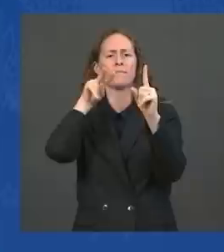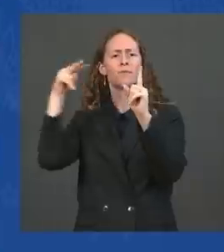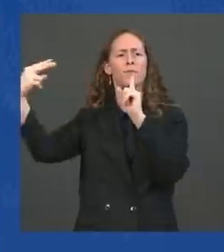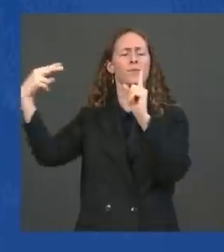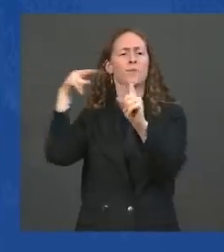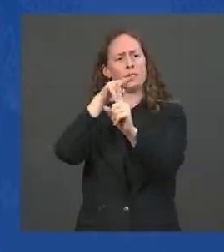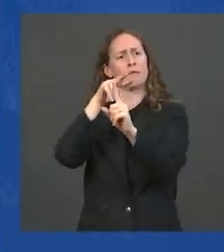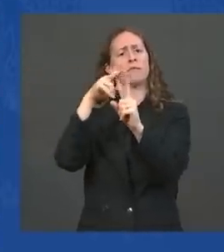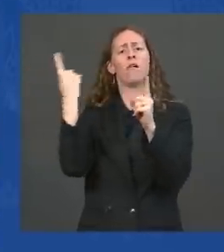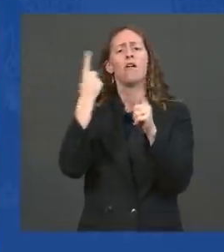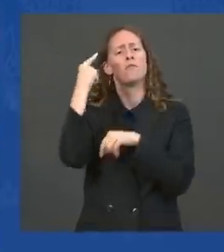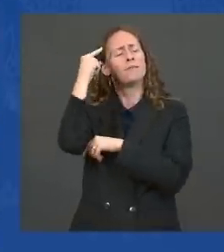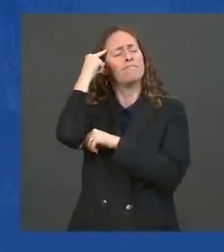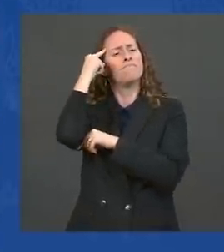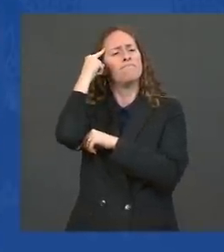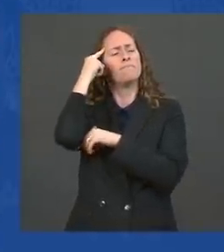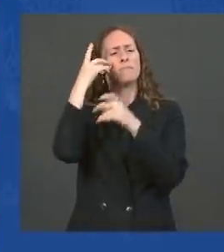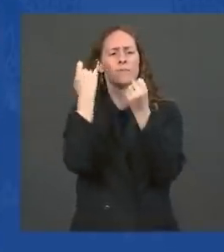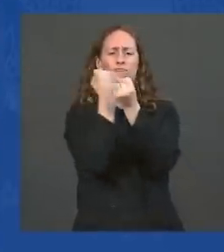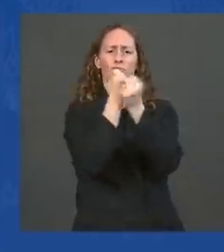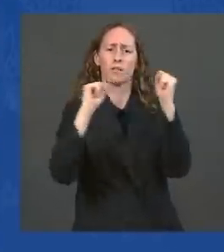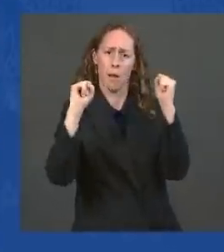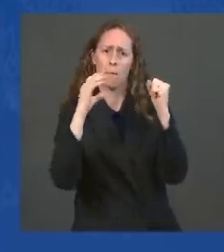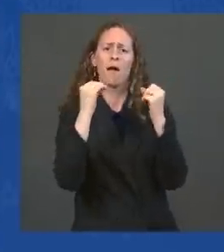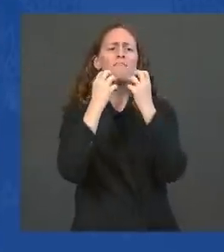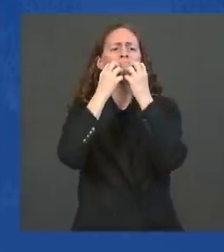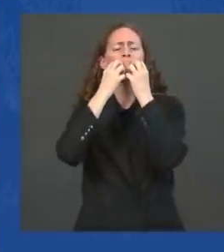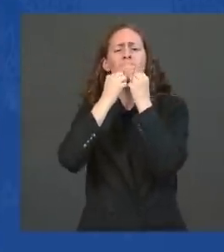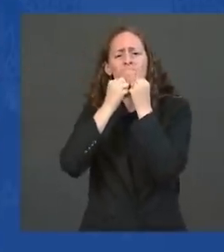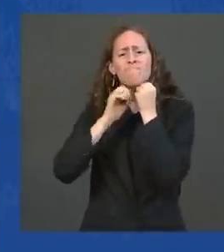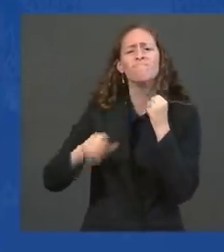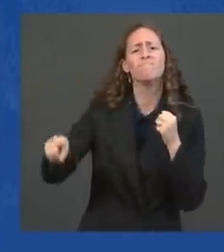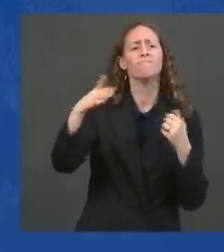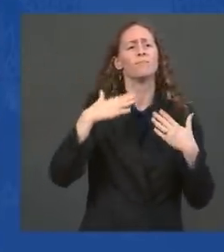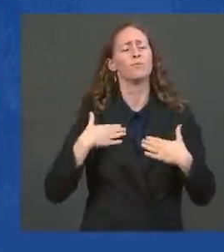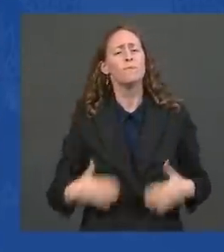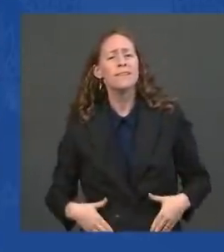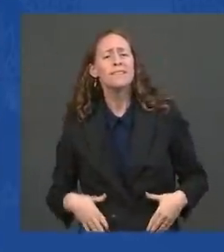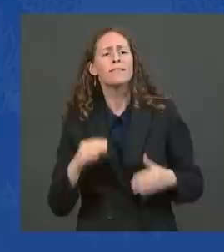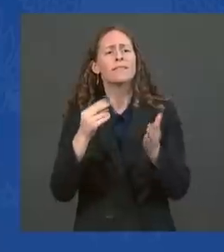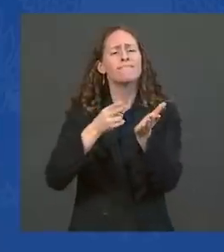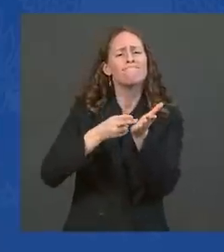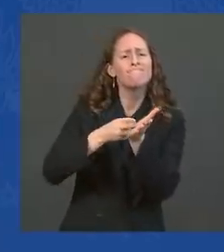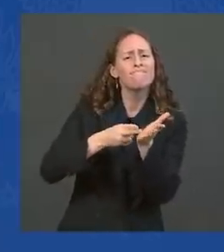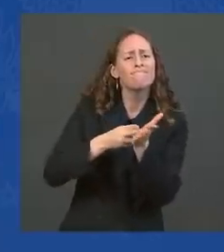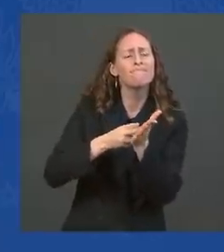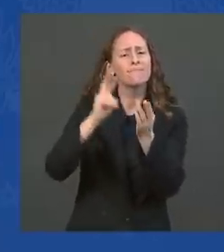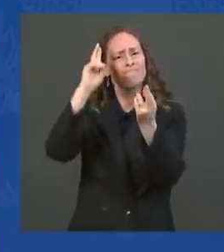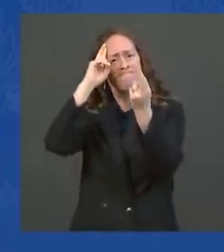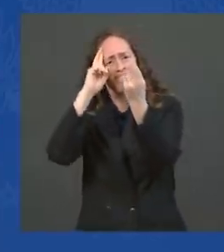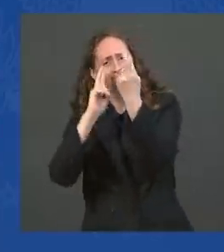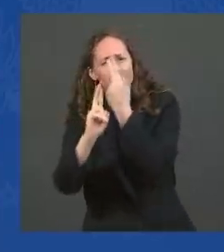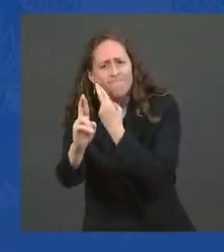that respects human dignity, the rule of law, the independence of sovereign states, and the peaceful fellowship of nations.